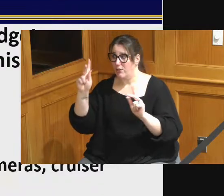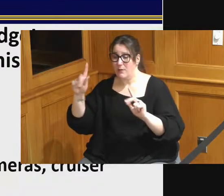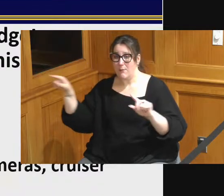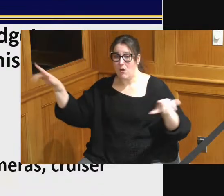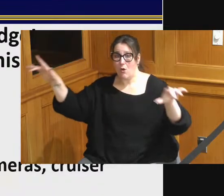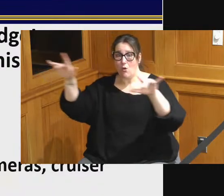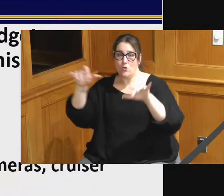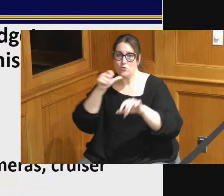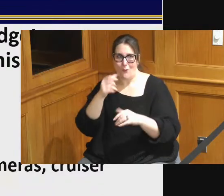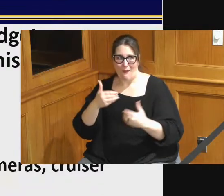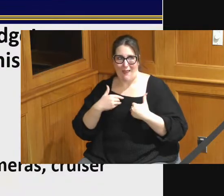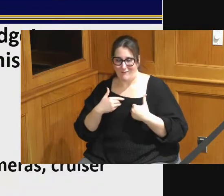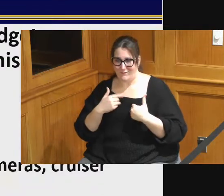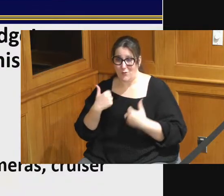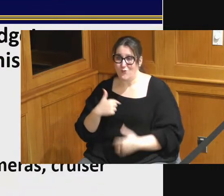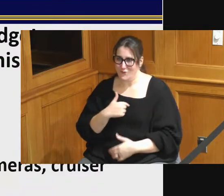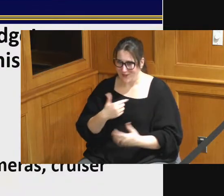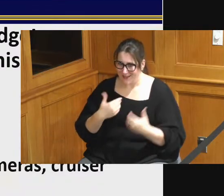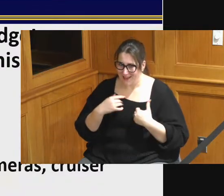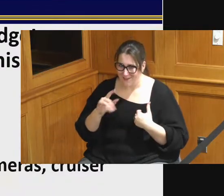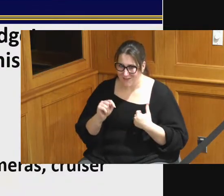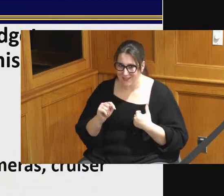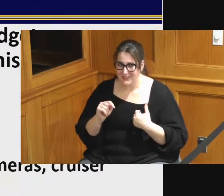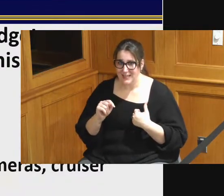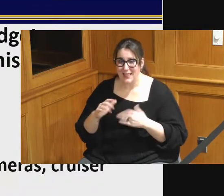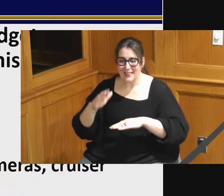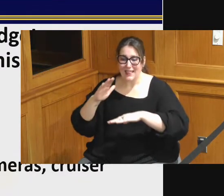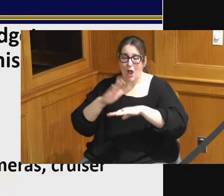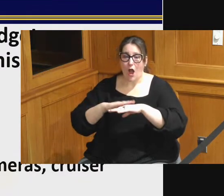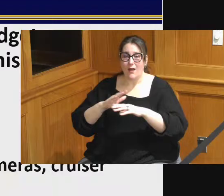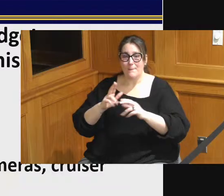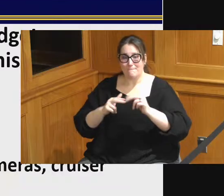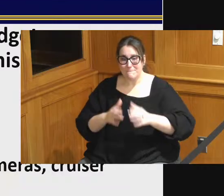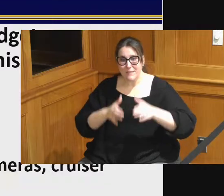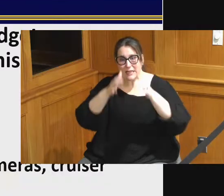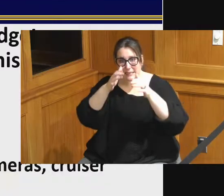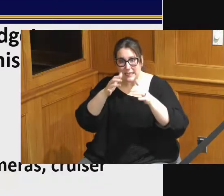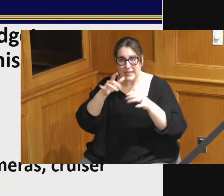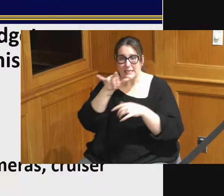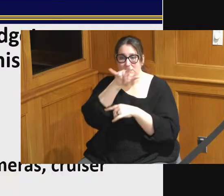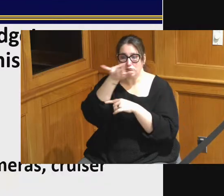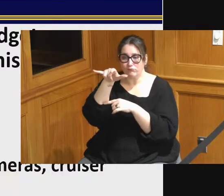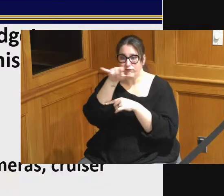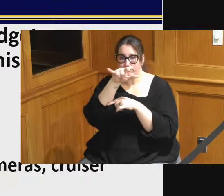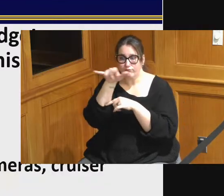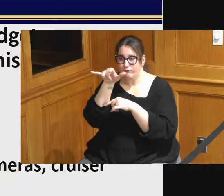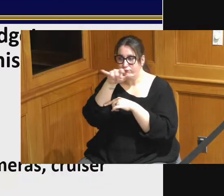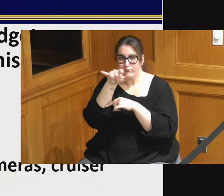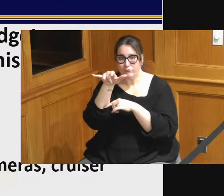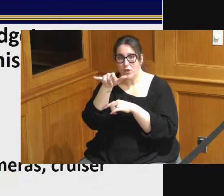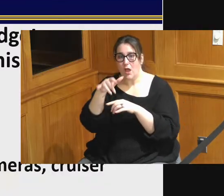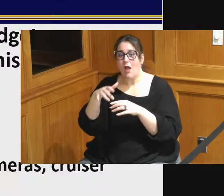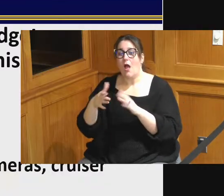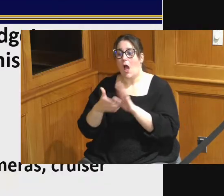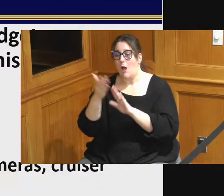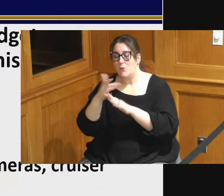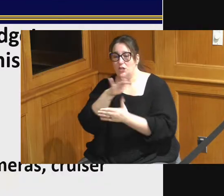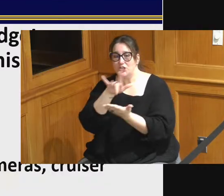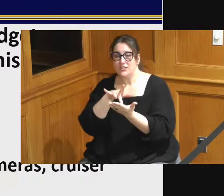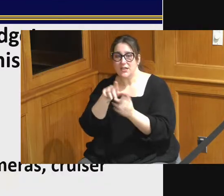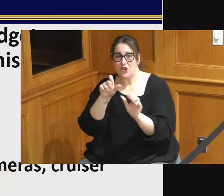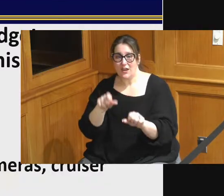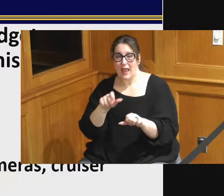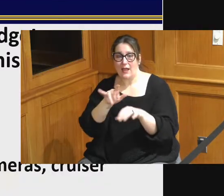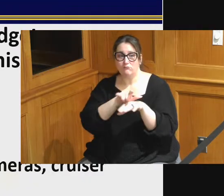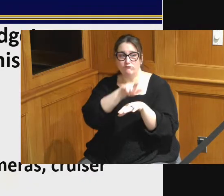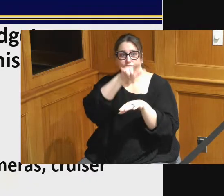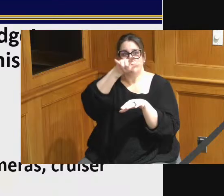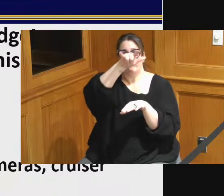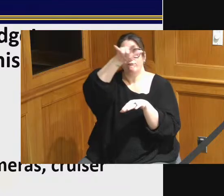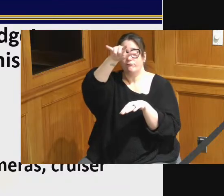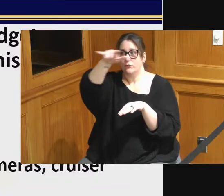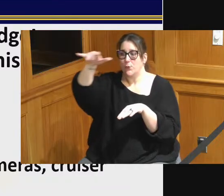this region. those drones sit on top of buildings. Our our operations center can deploy them and the